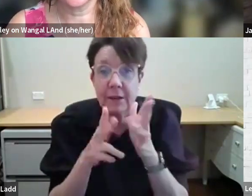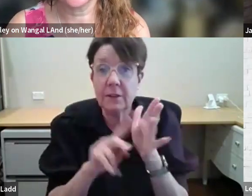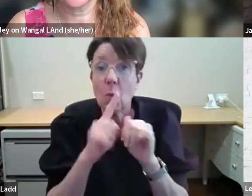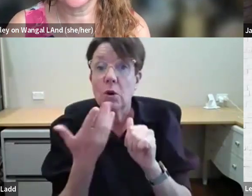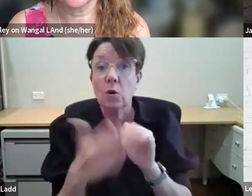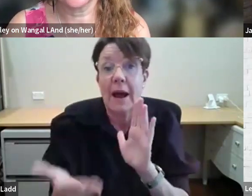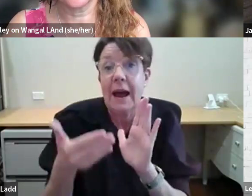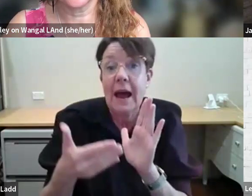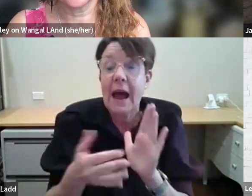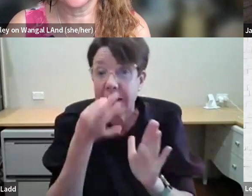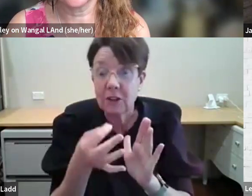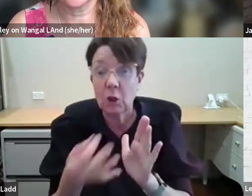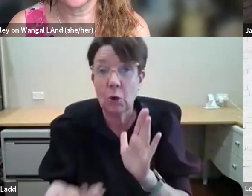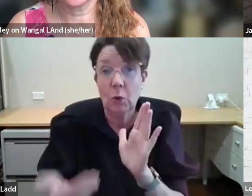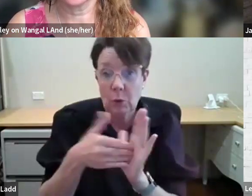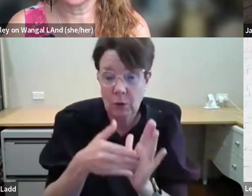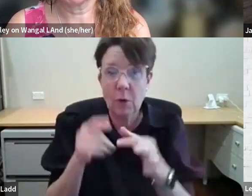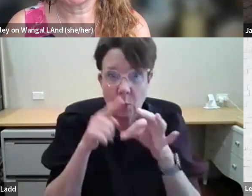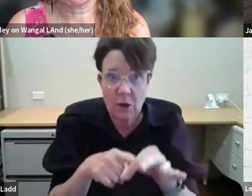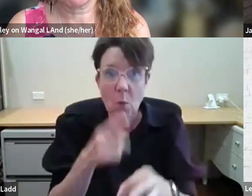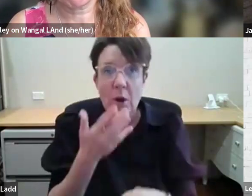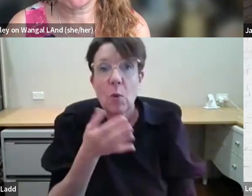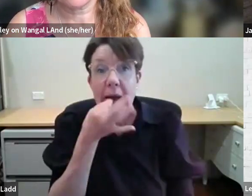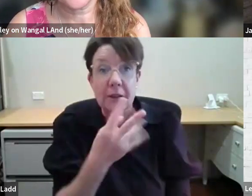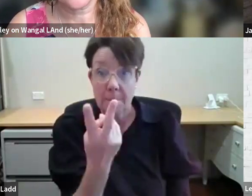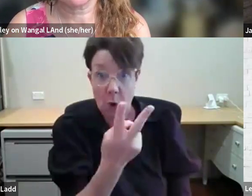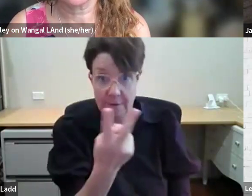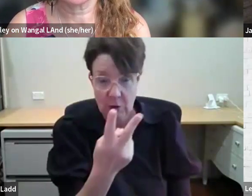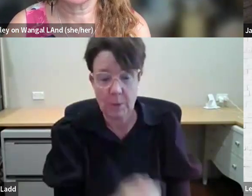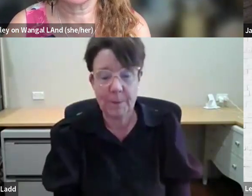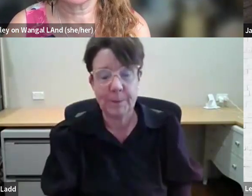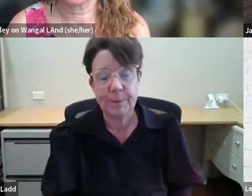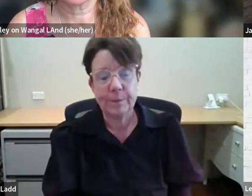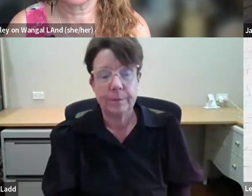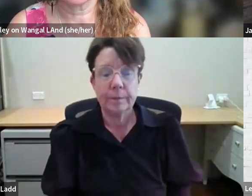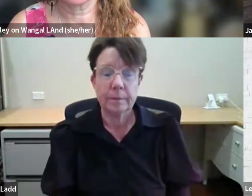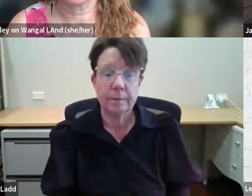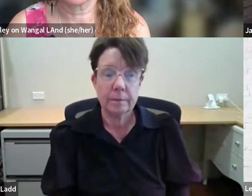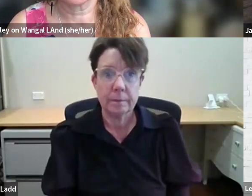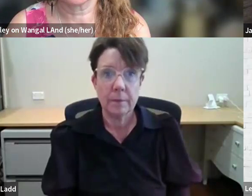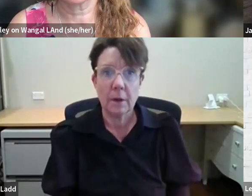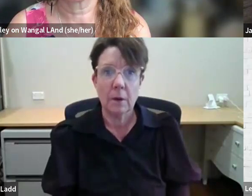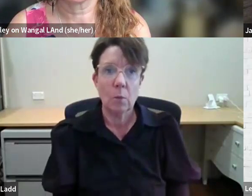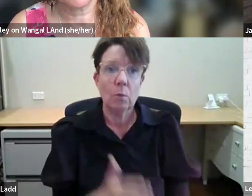which is, because we are talking about the role of governance, but after our governance structures actually